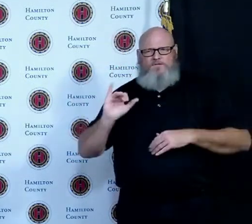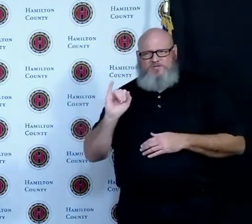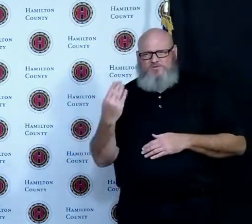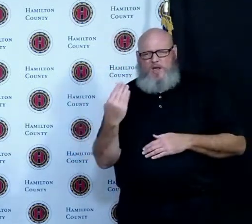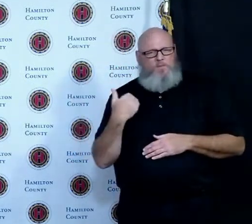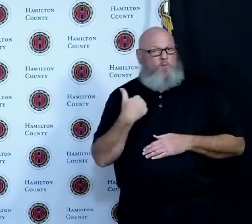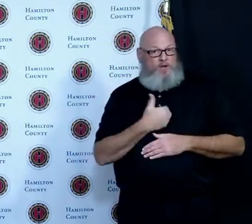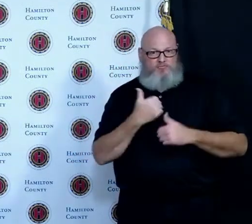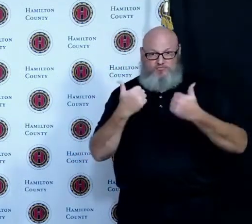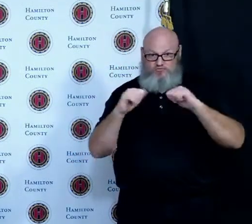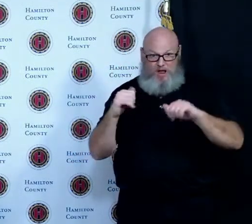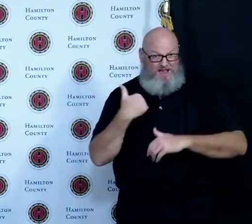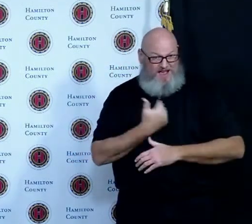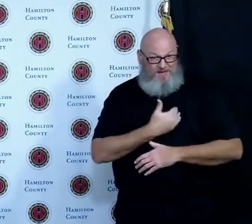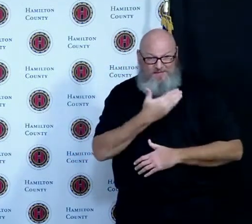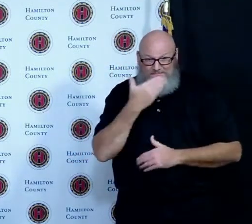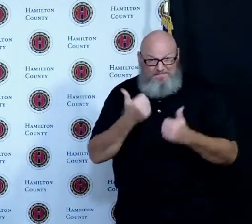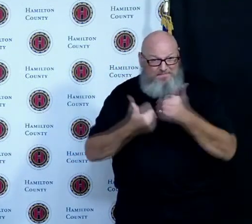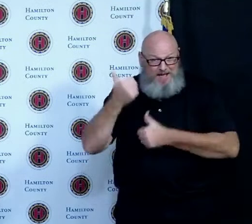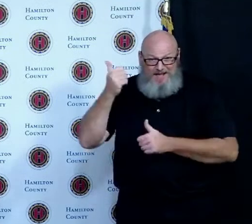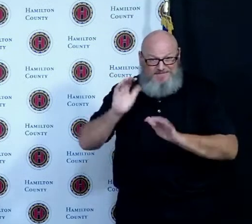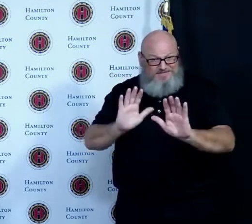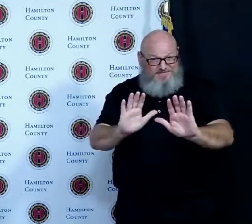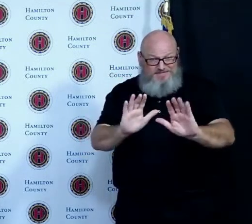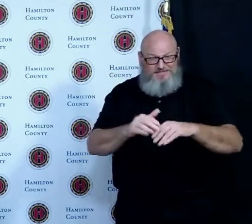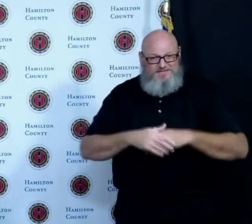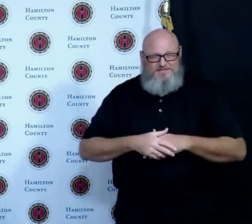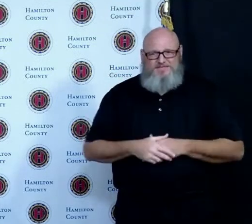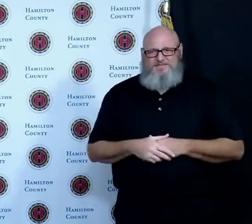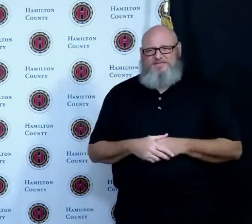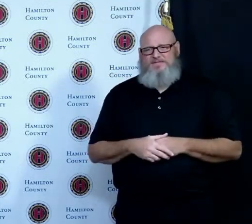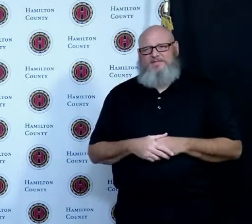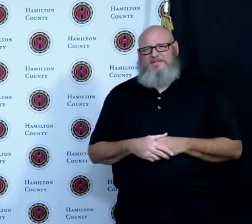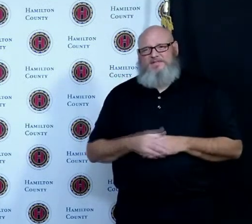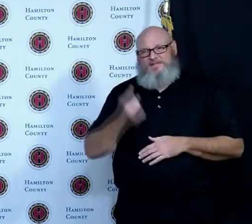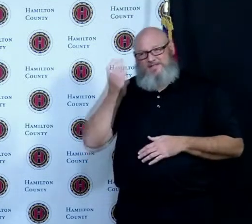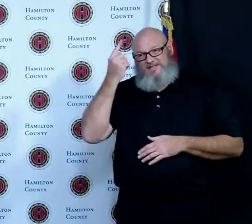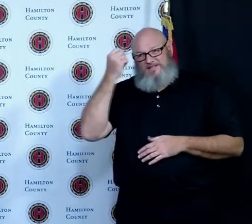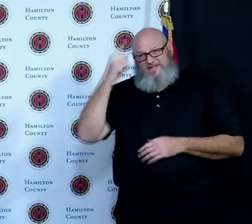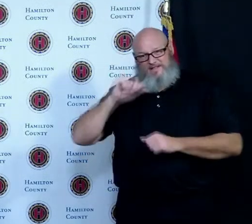unfortunately so much is unknown about this this virus and as the vaccines rolled out